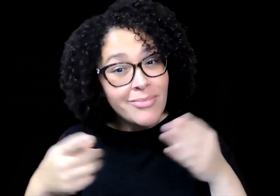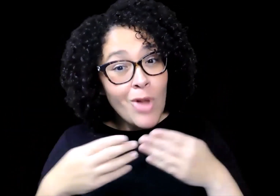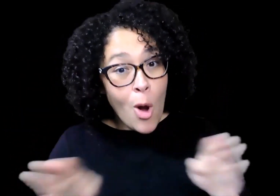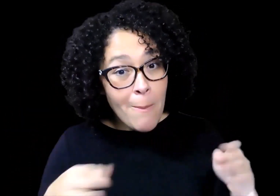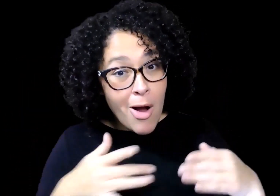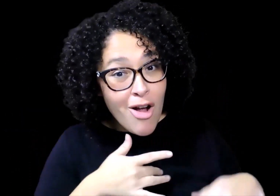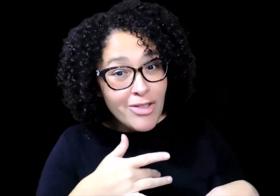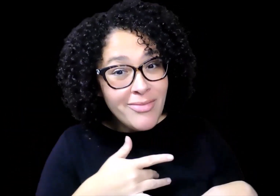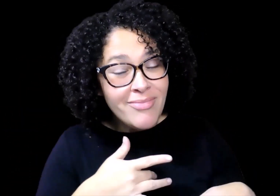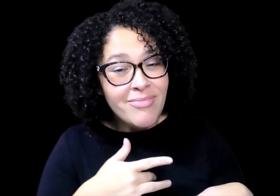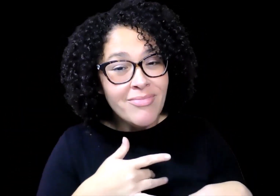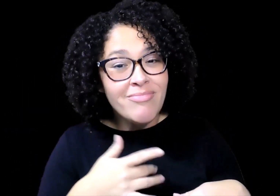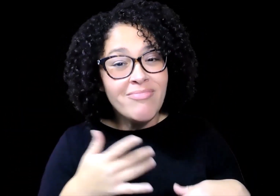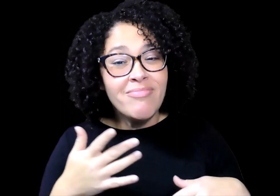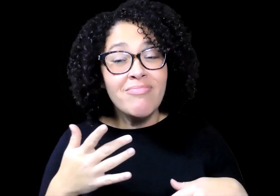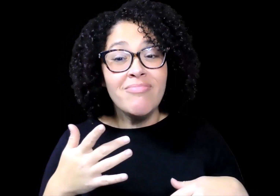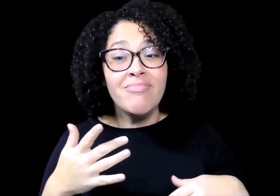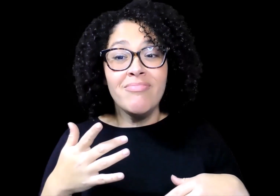it's important to have an open mind and an open heart